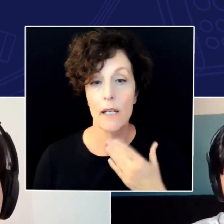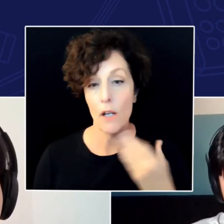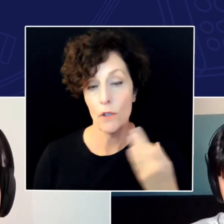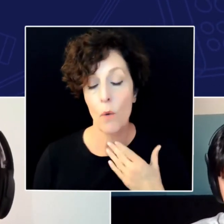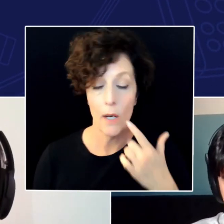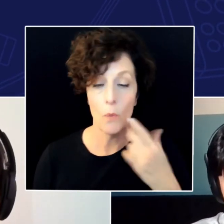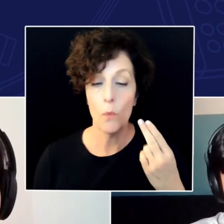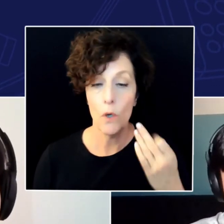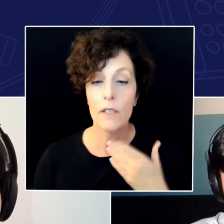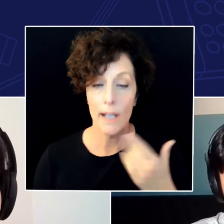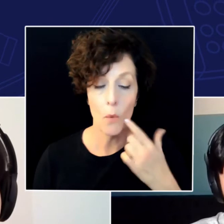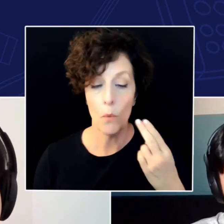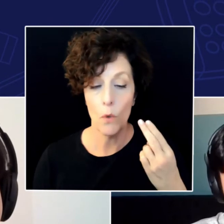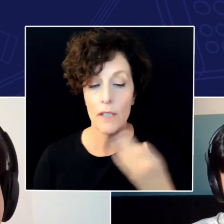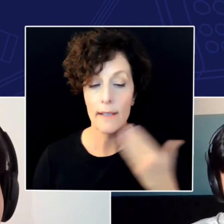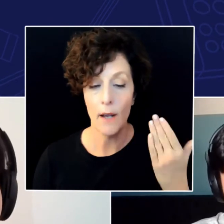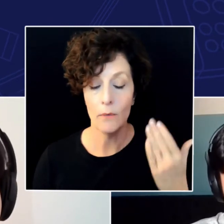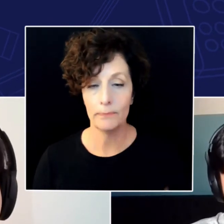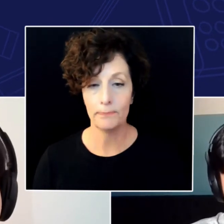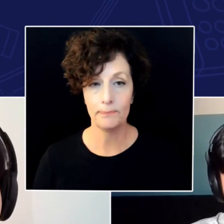It works -- it works out.